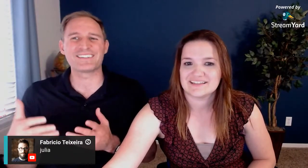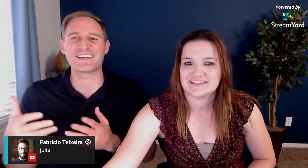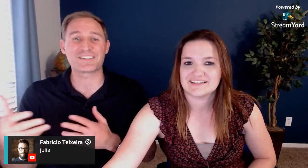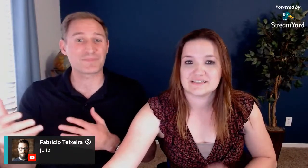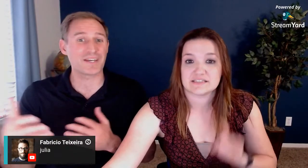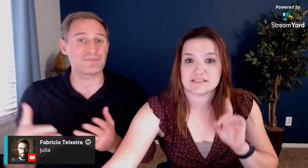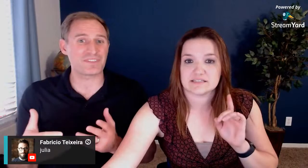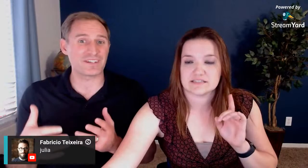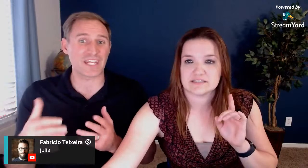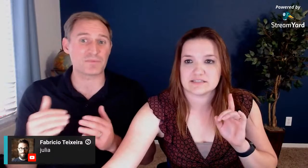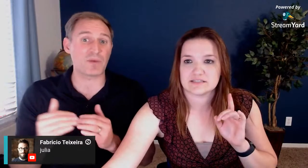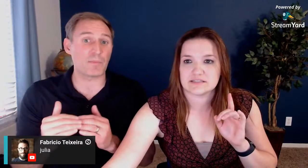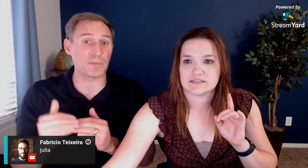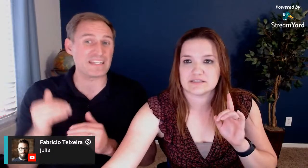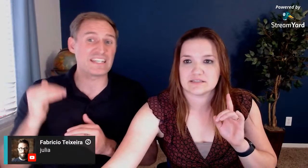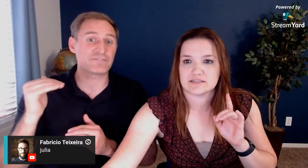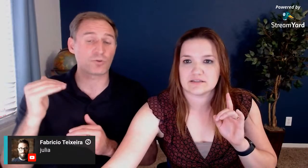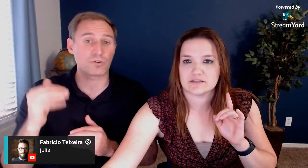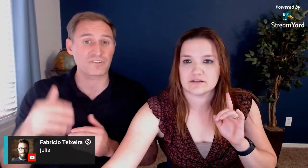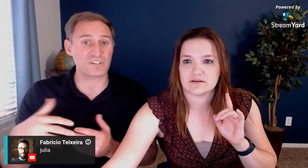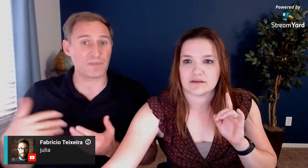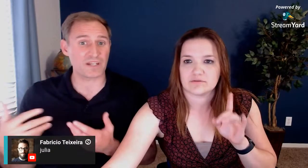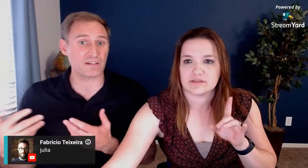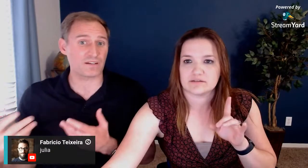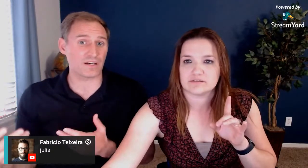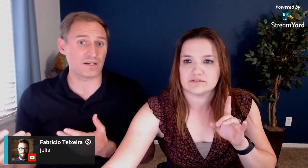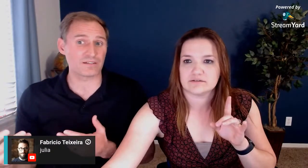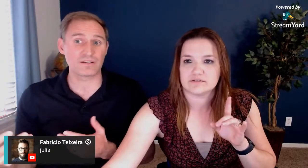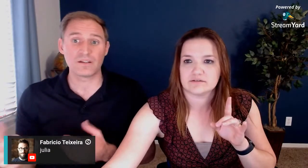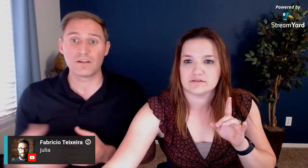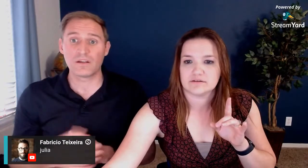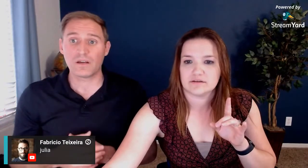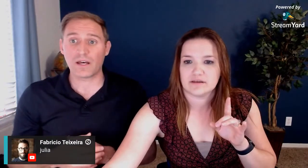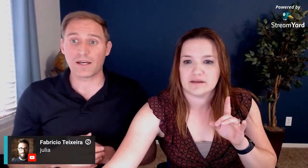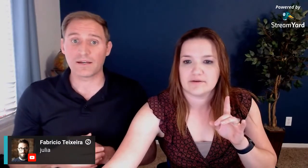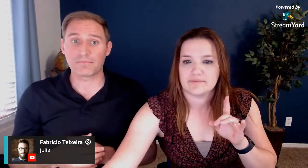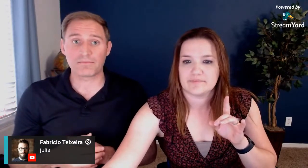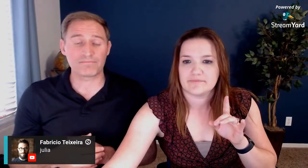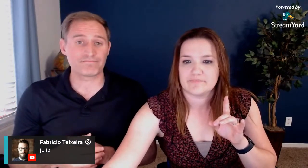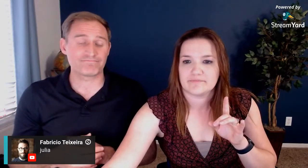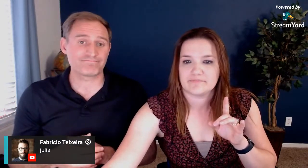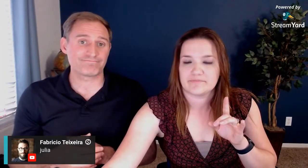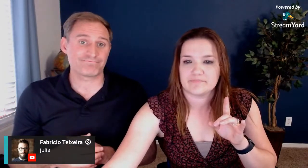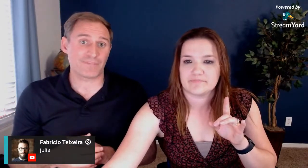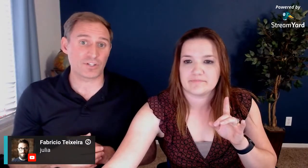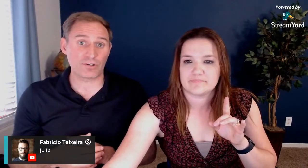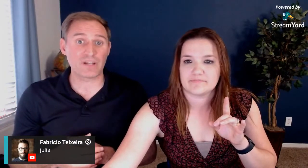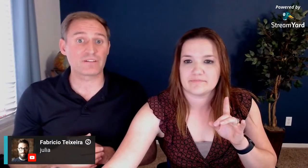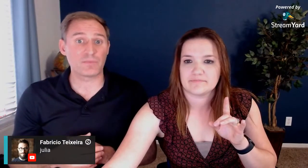uh sometimes the names pop up in different orders depending on um on your end compared